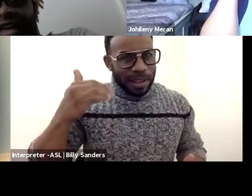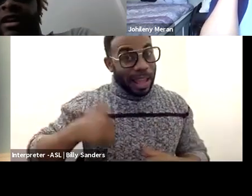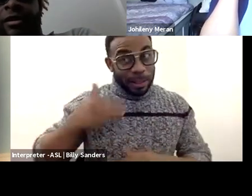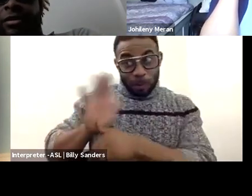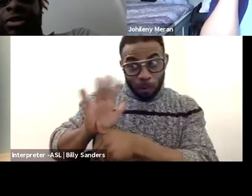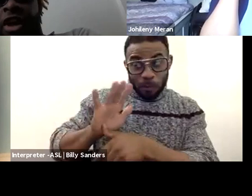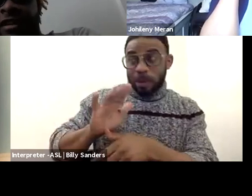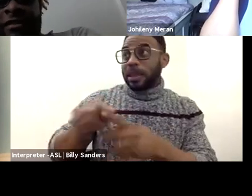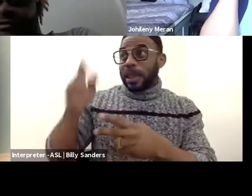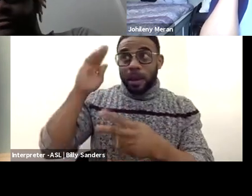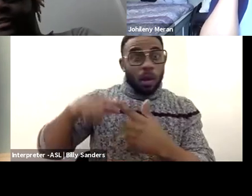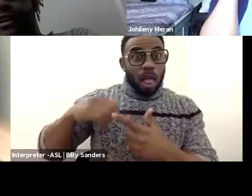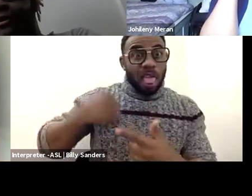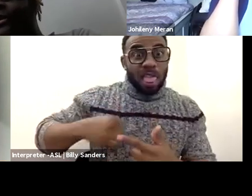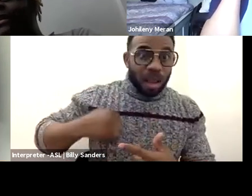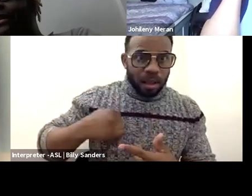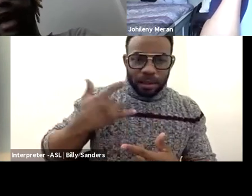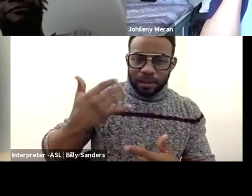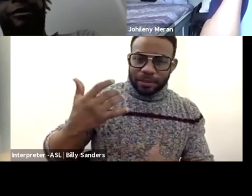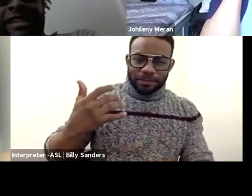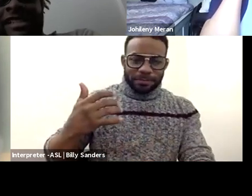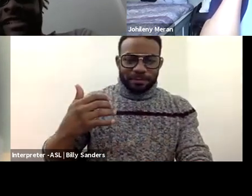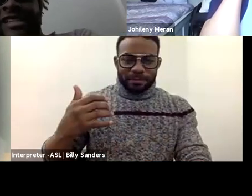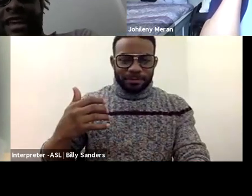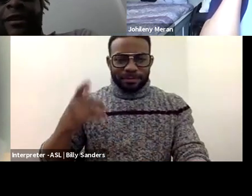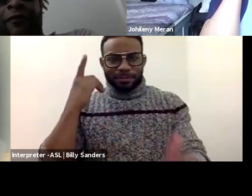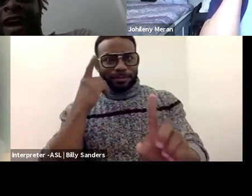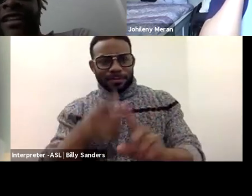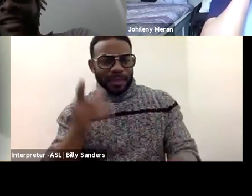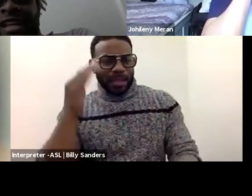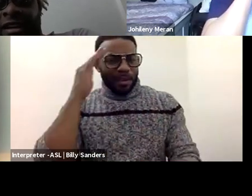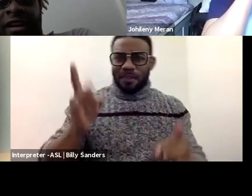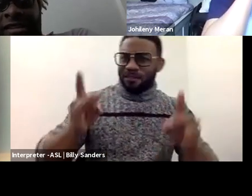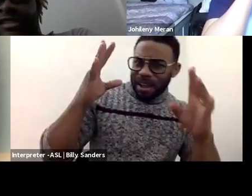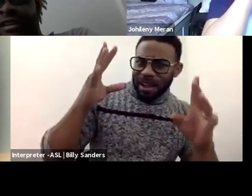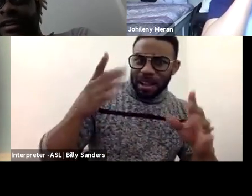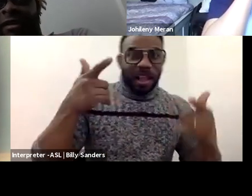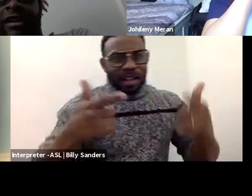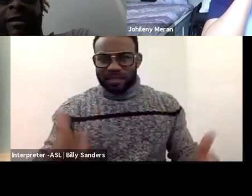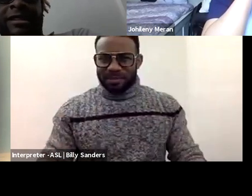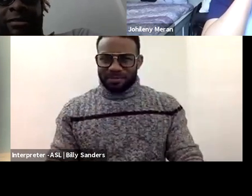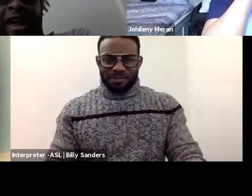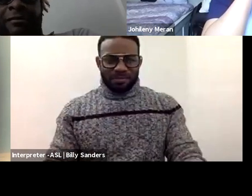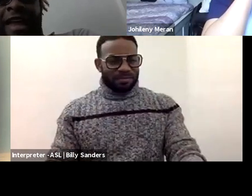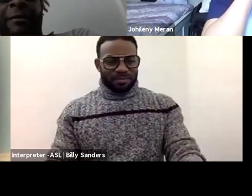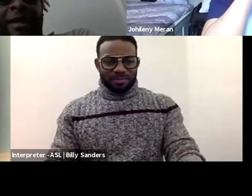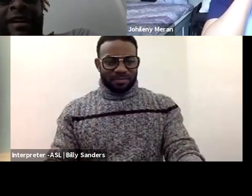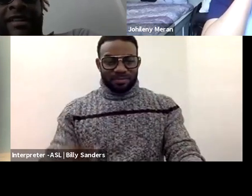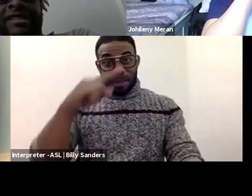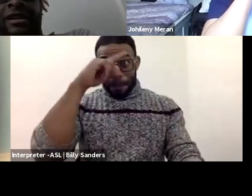They note thugs, aspirations, they know violence and guns like when it comes to black Americans.